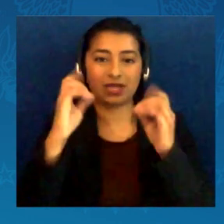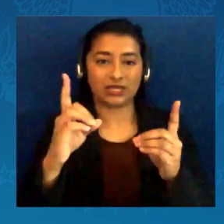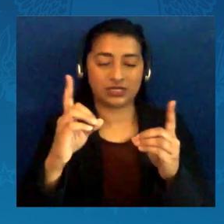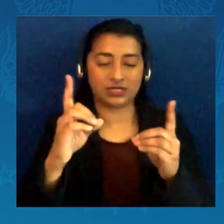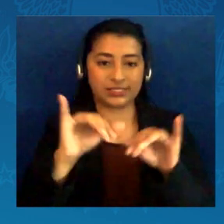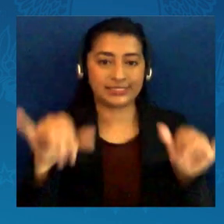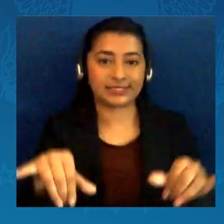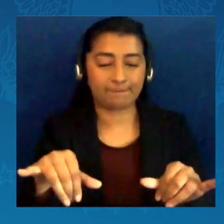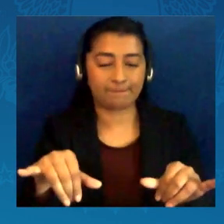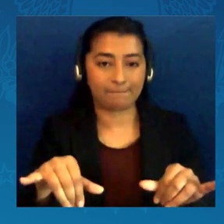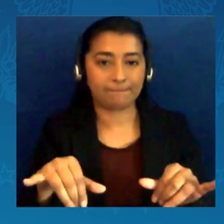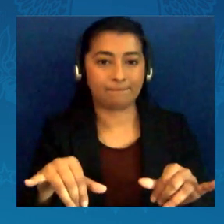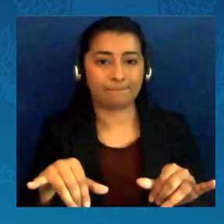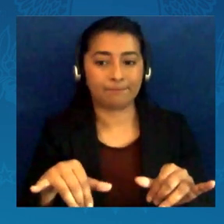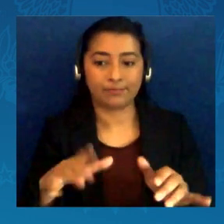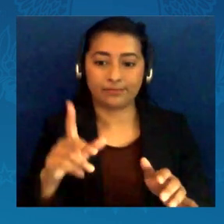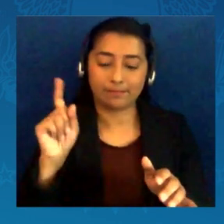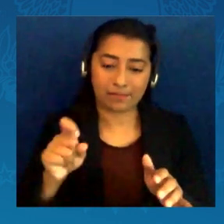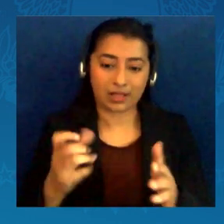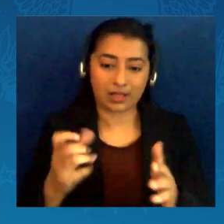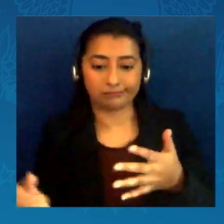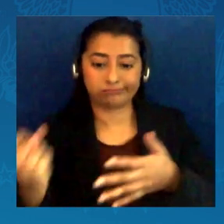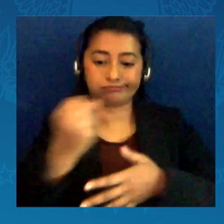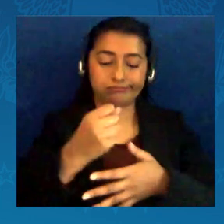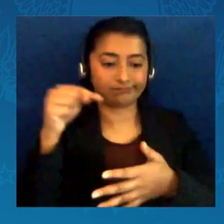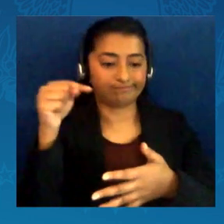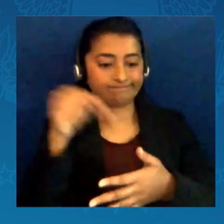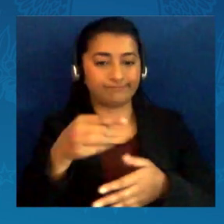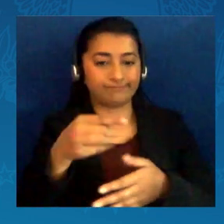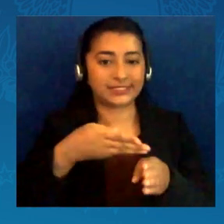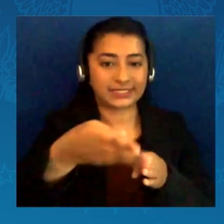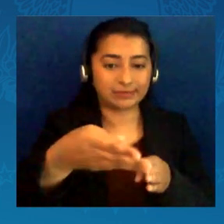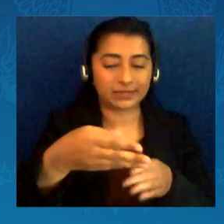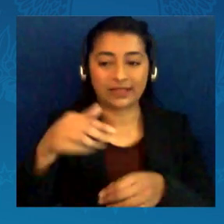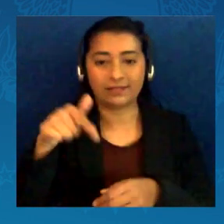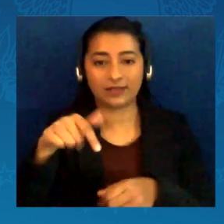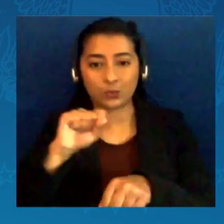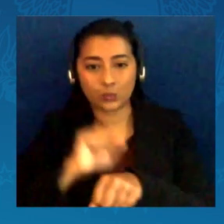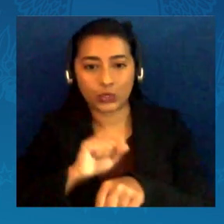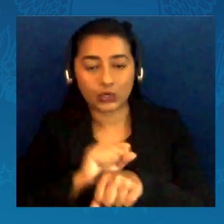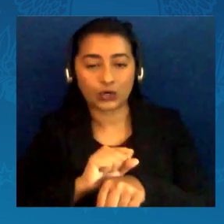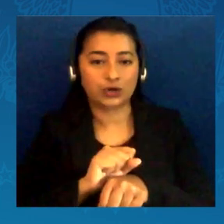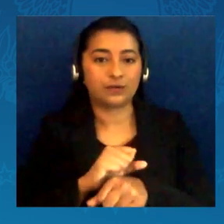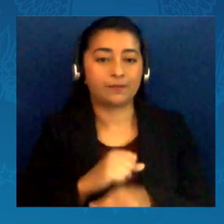The need for this kind of discipline in this kind of work as a way that is really connected